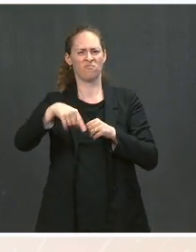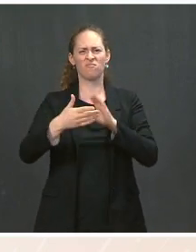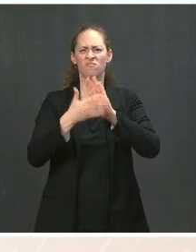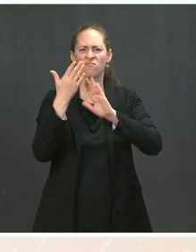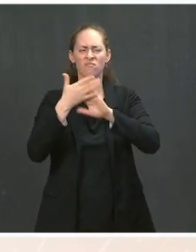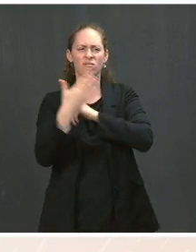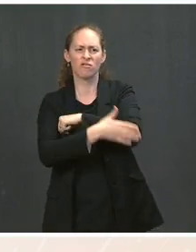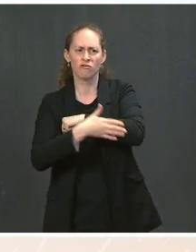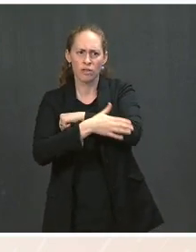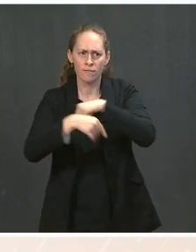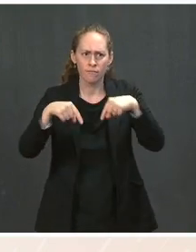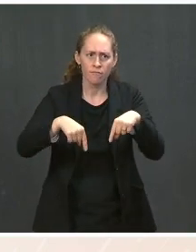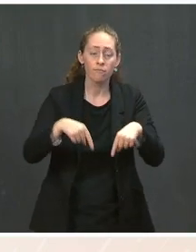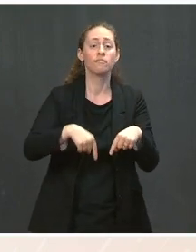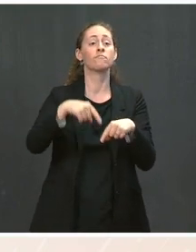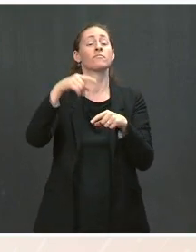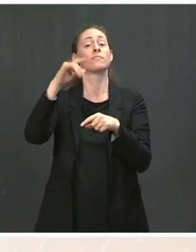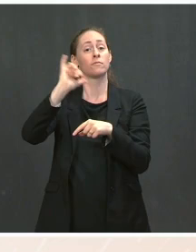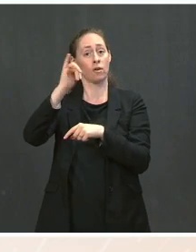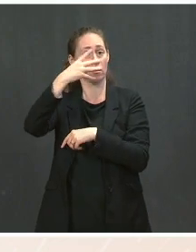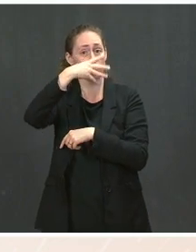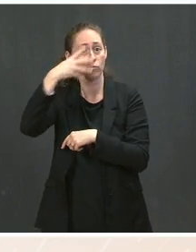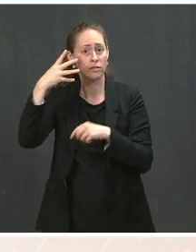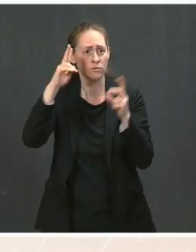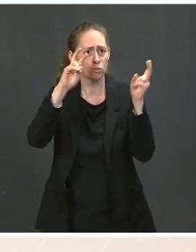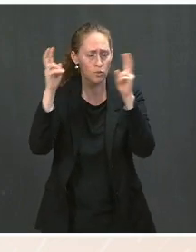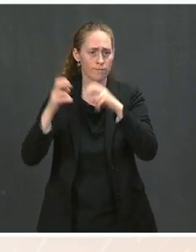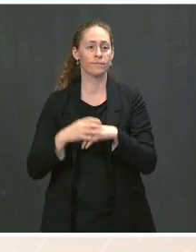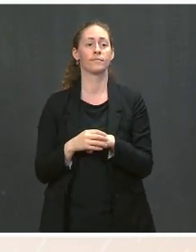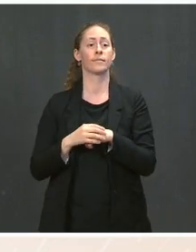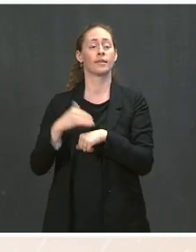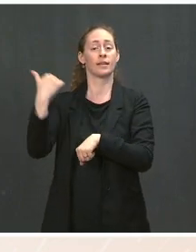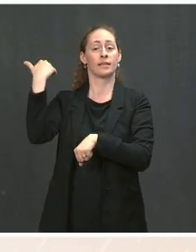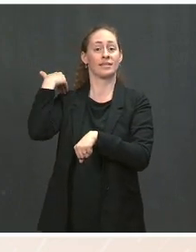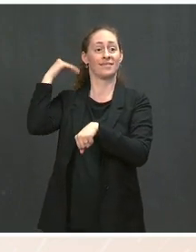the appointment of Erika Moritsugu as Deputy Assistant to the President